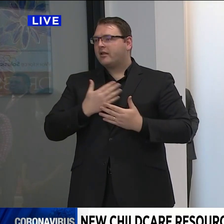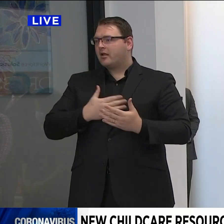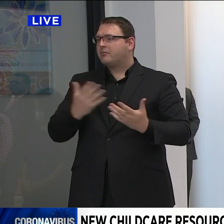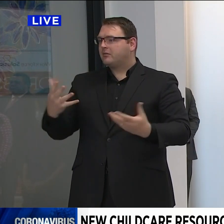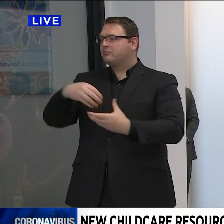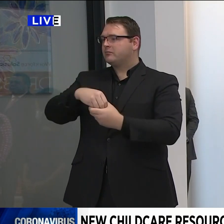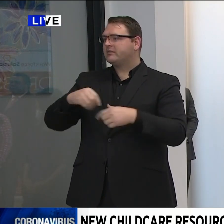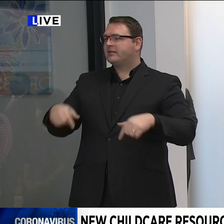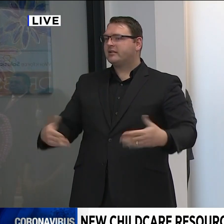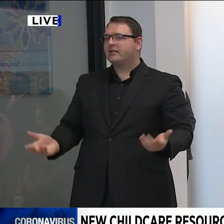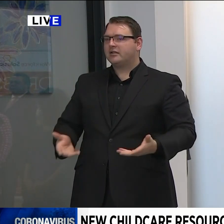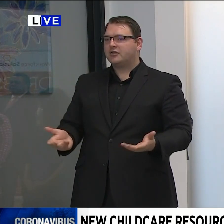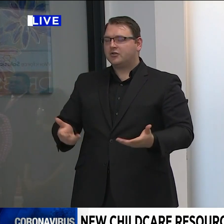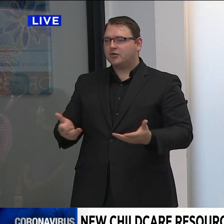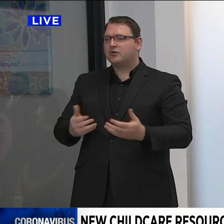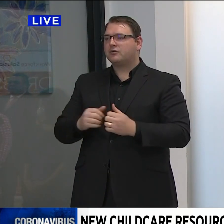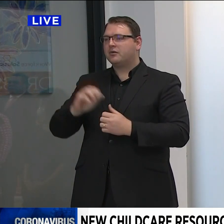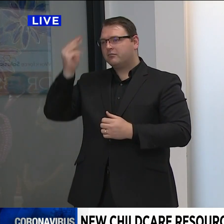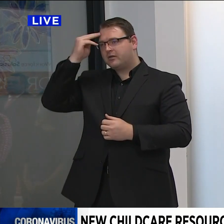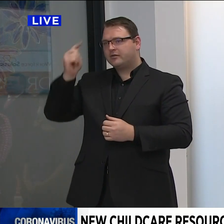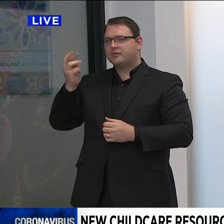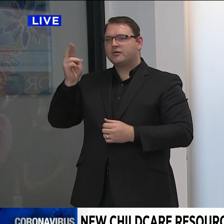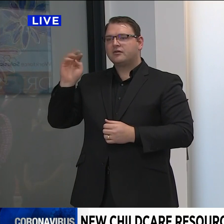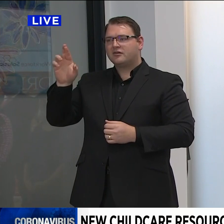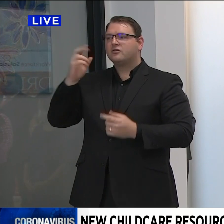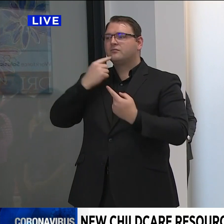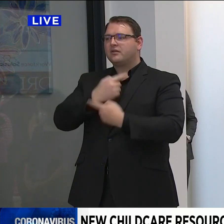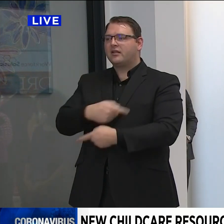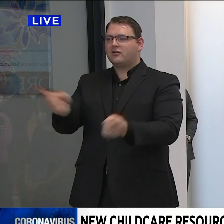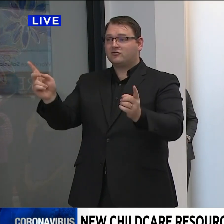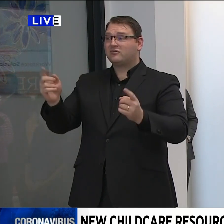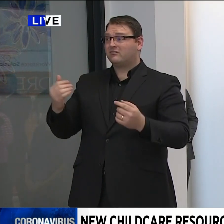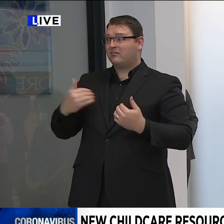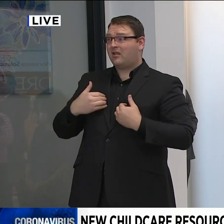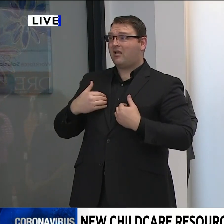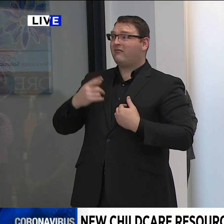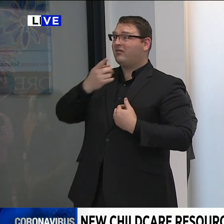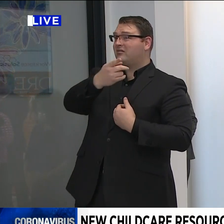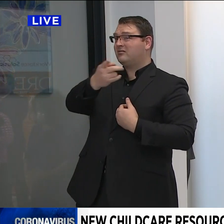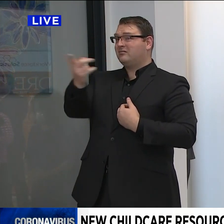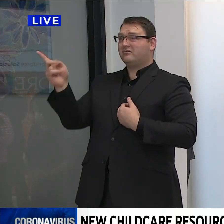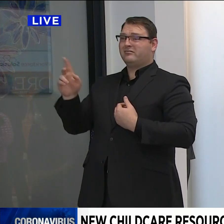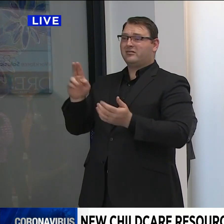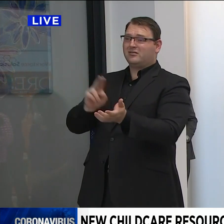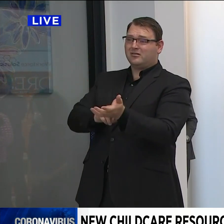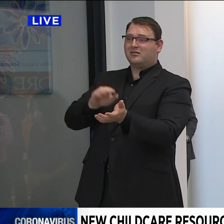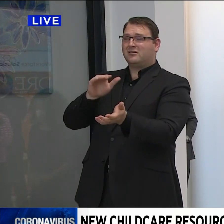people that we don’t share household with. Today, I’m so household with. Today, I’m so pleased to join mayor Turner pleased to join mayor Turner and everybody here on the